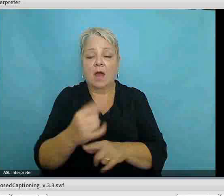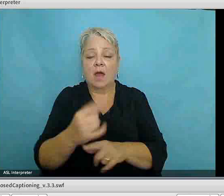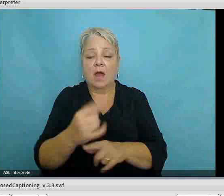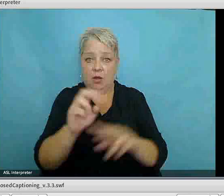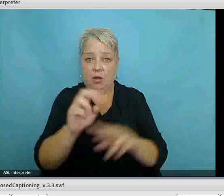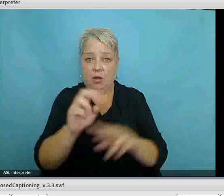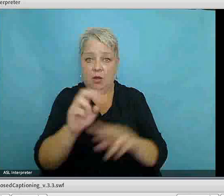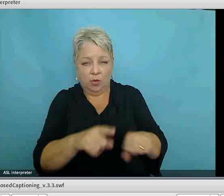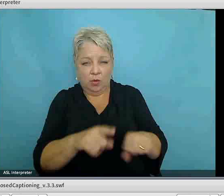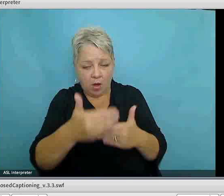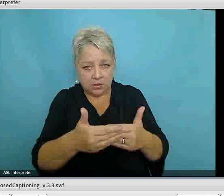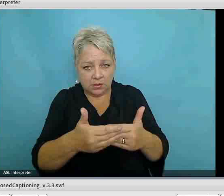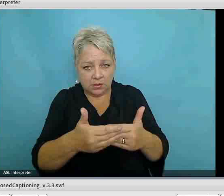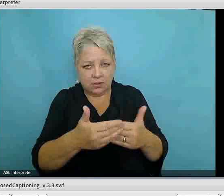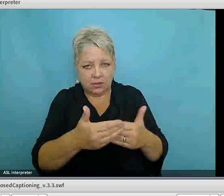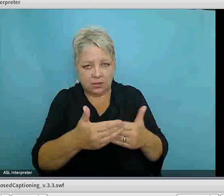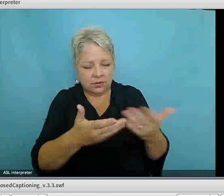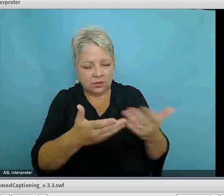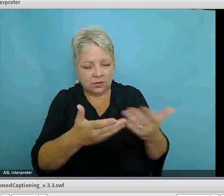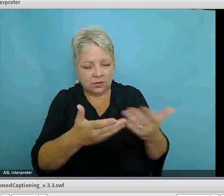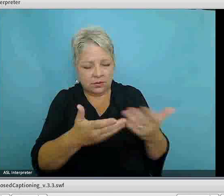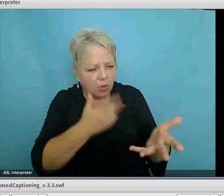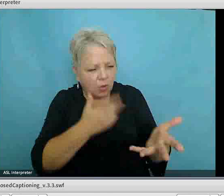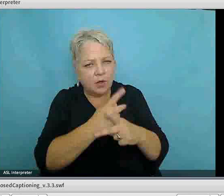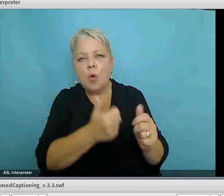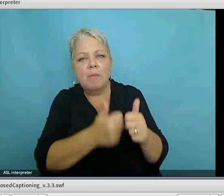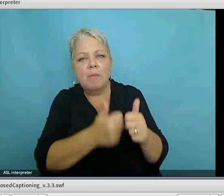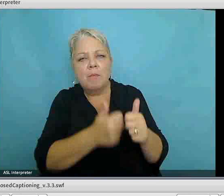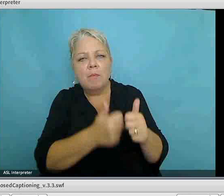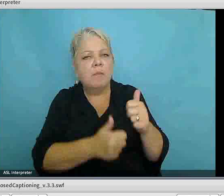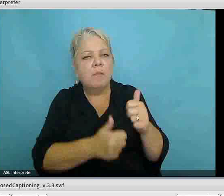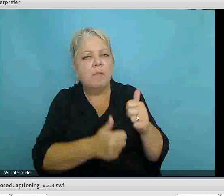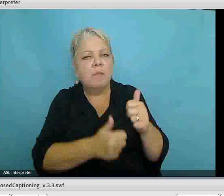for that person to maintain contact with.